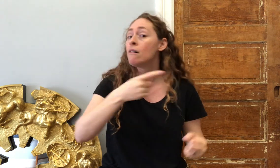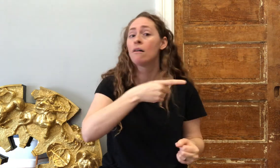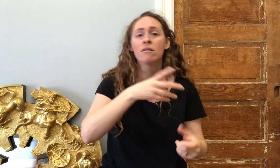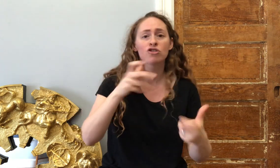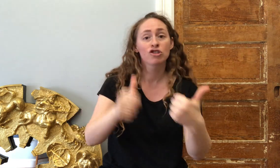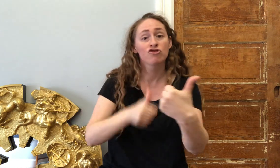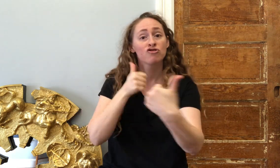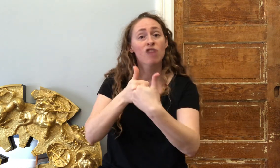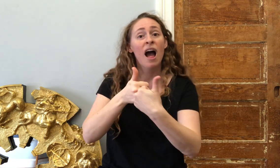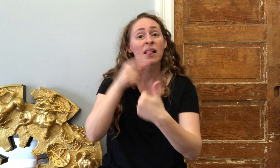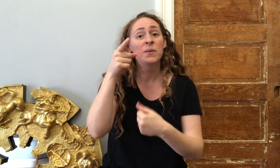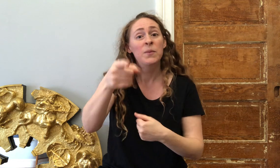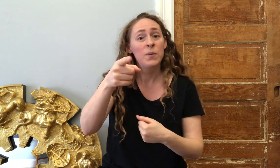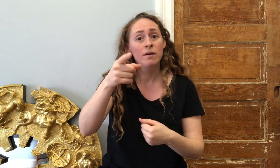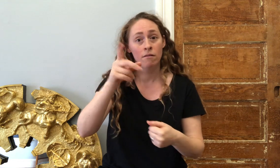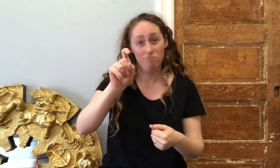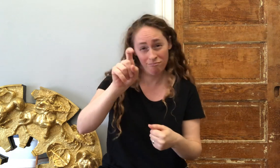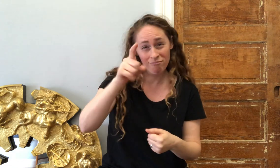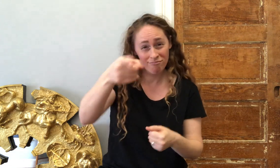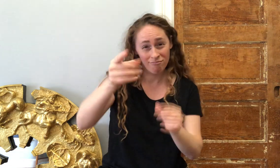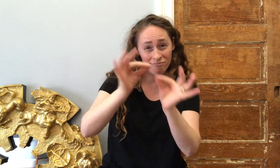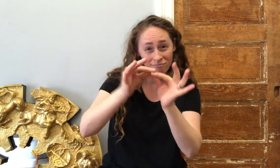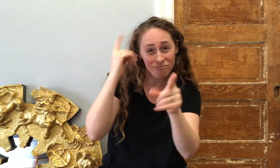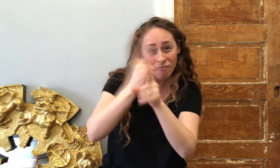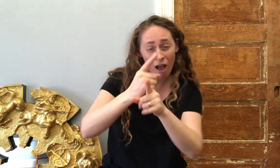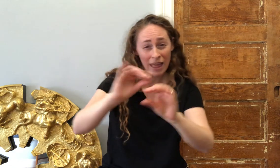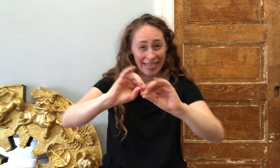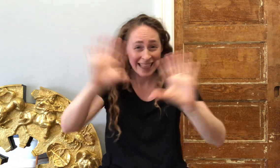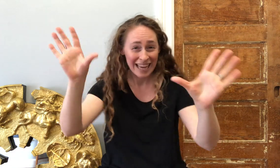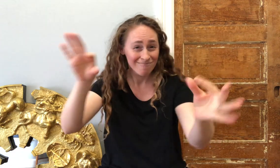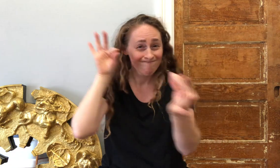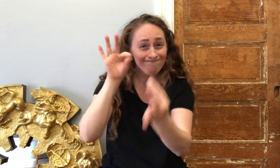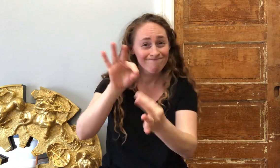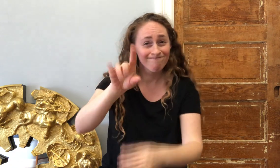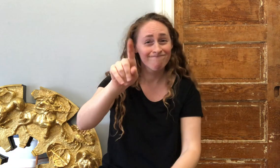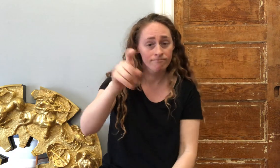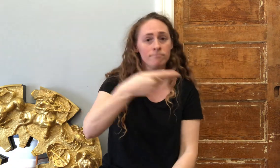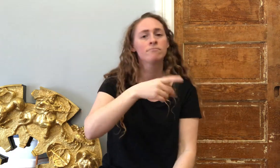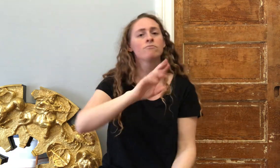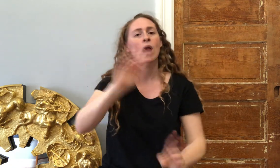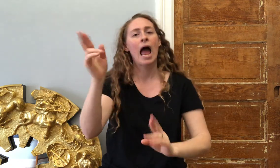If they decide to challenge your interpretation,